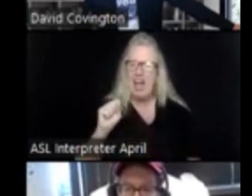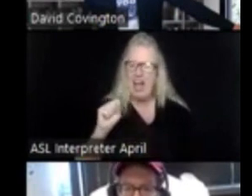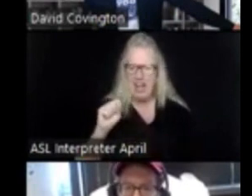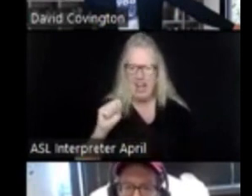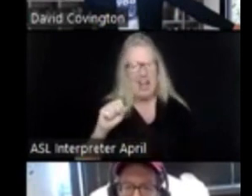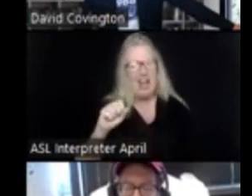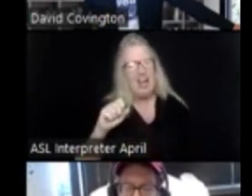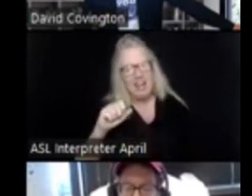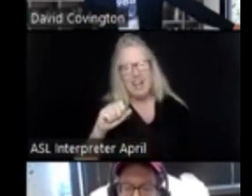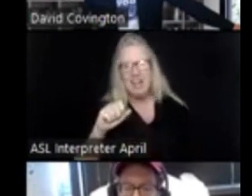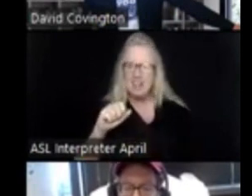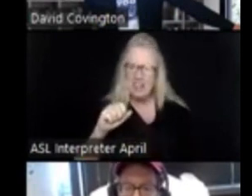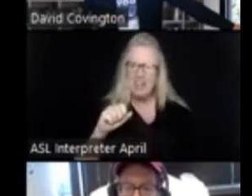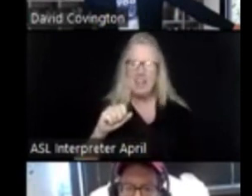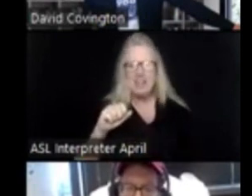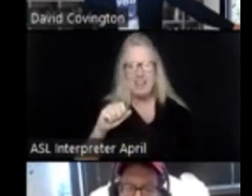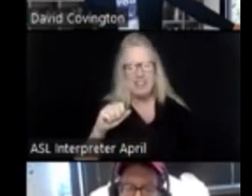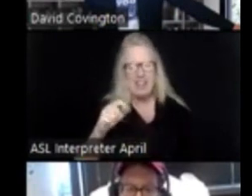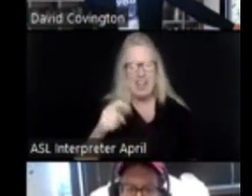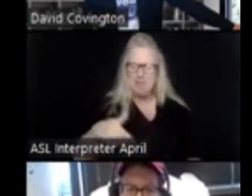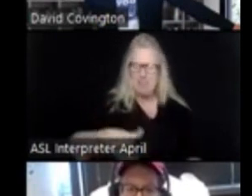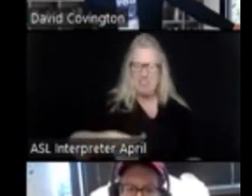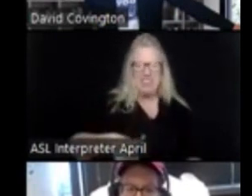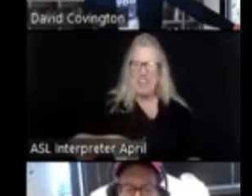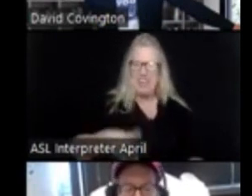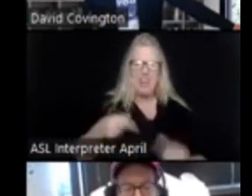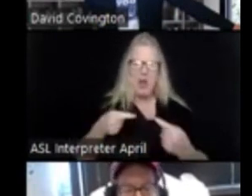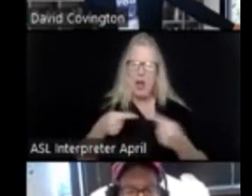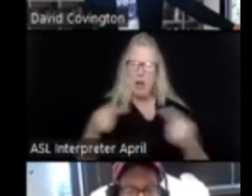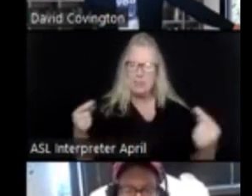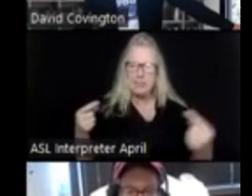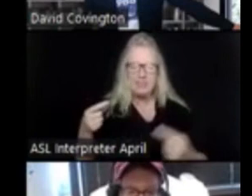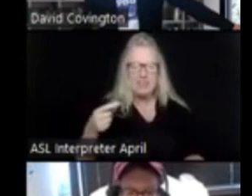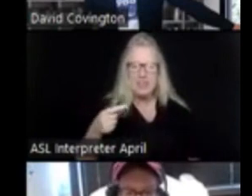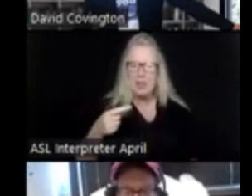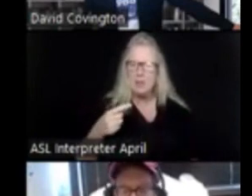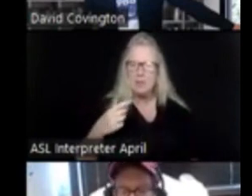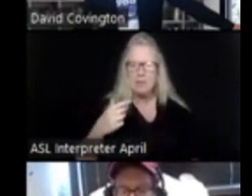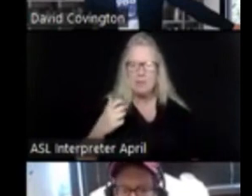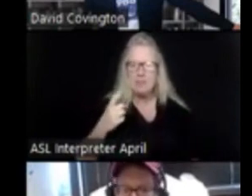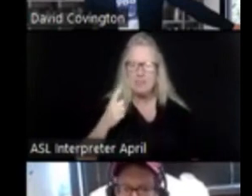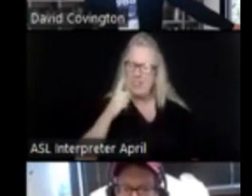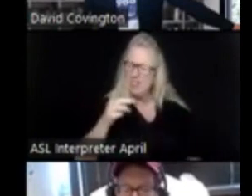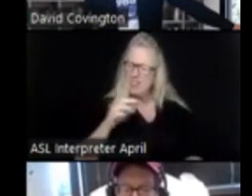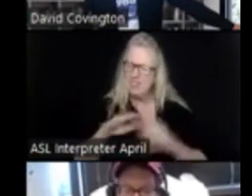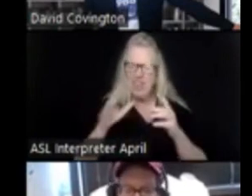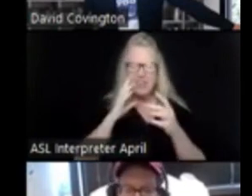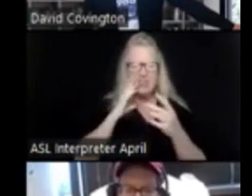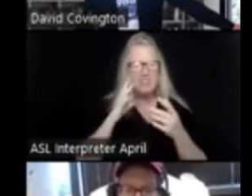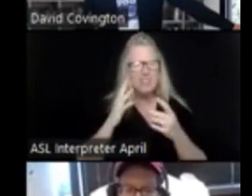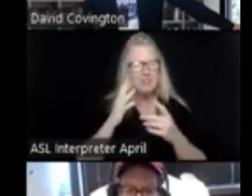AGAINST MY GUT, BUT UNLESS THAT IS A TRICK ANSWER HERE.